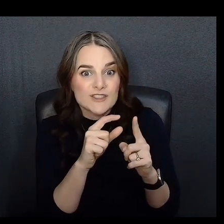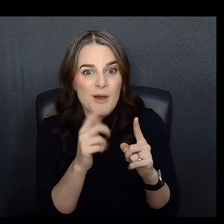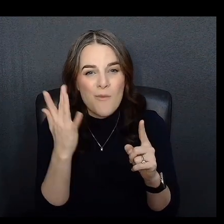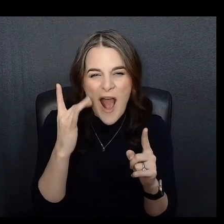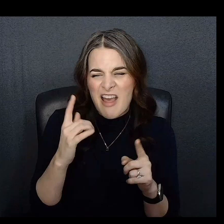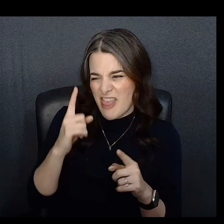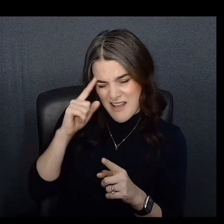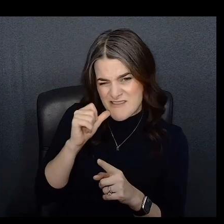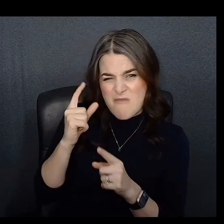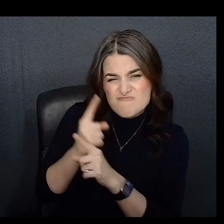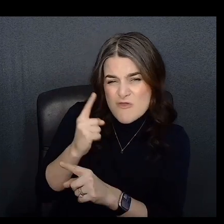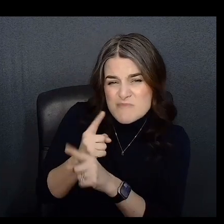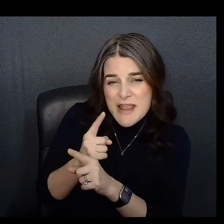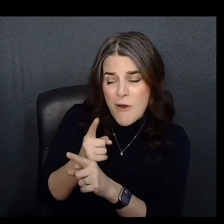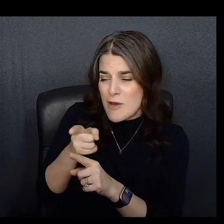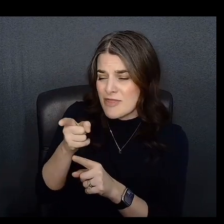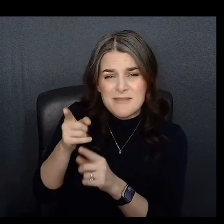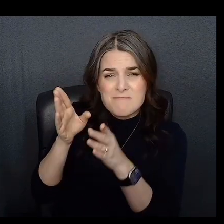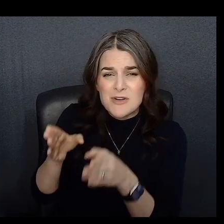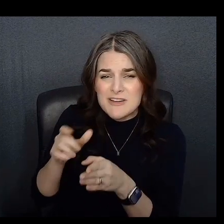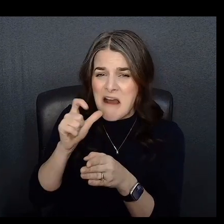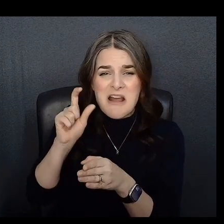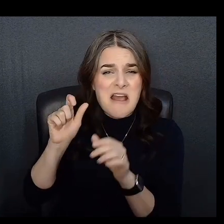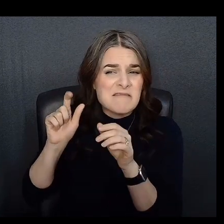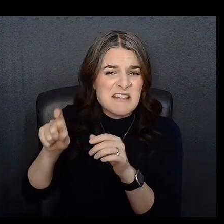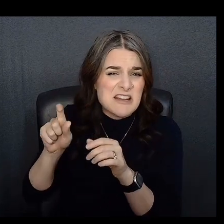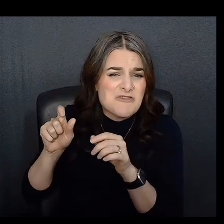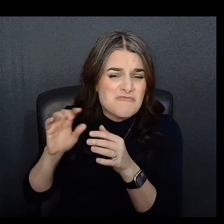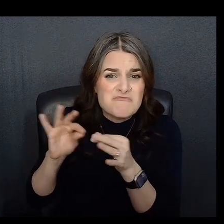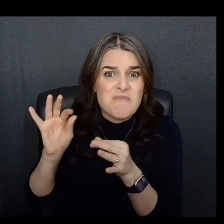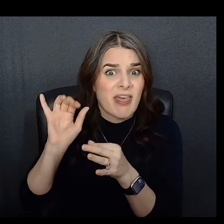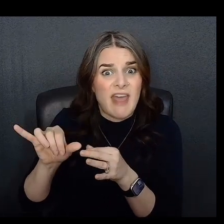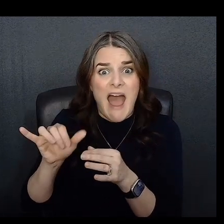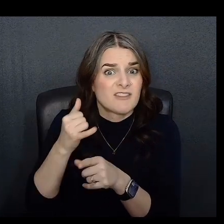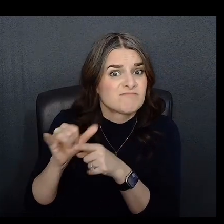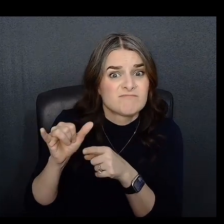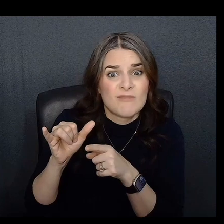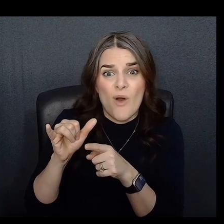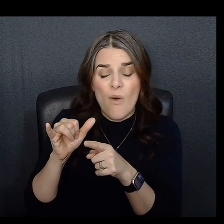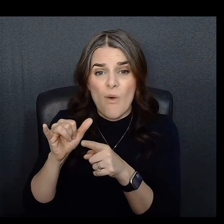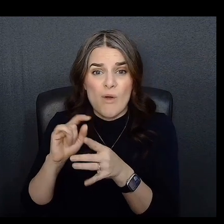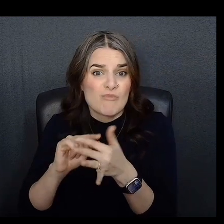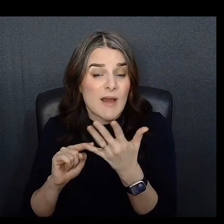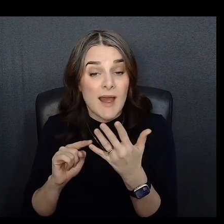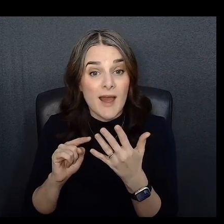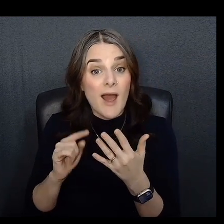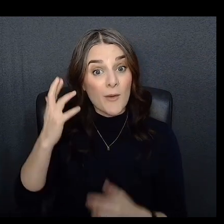or this person doesn't need to be able to say that, and sometimes that is due to the infantilization of individuals